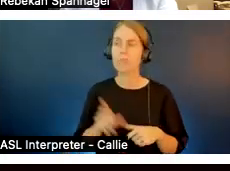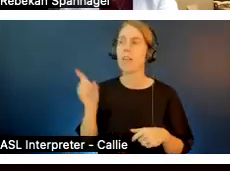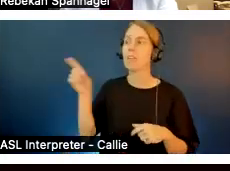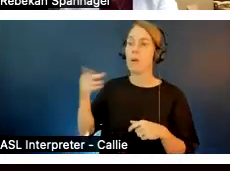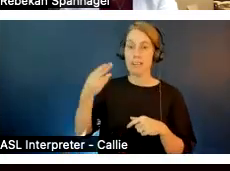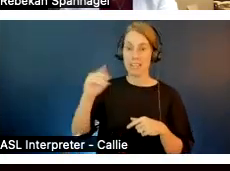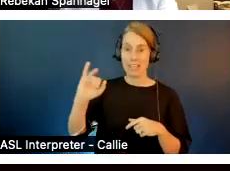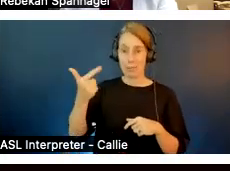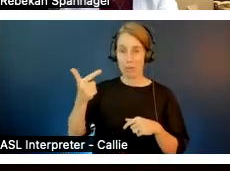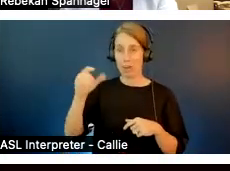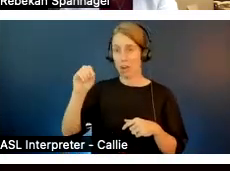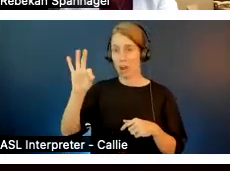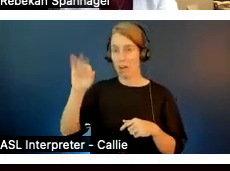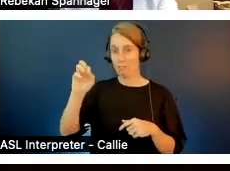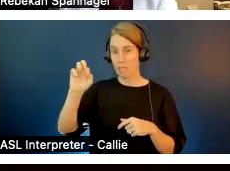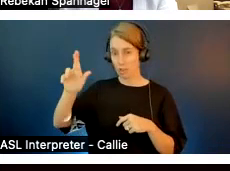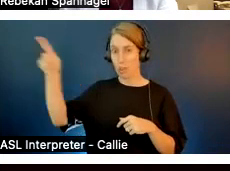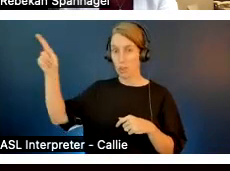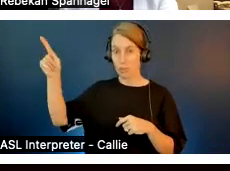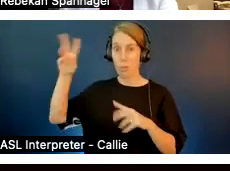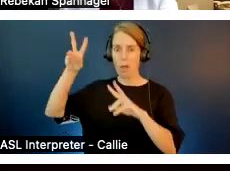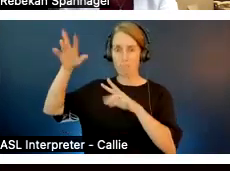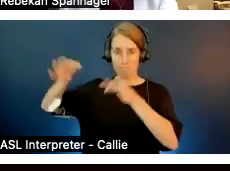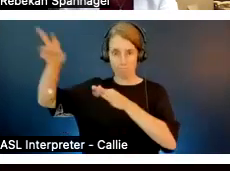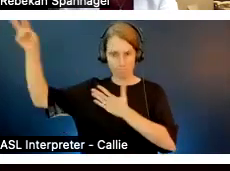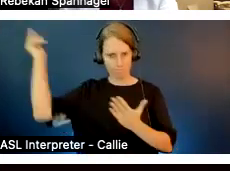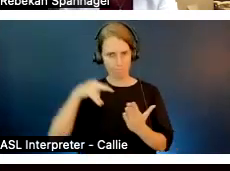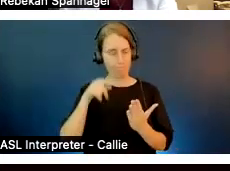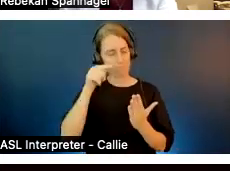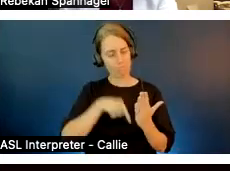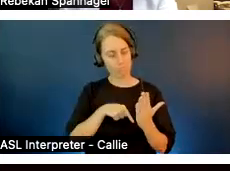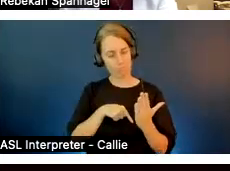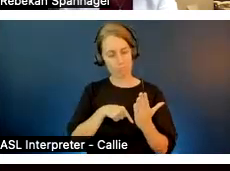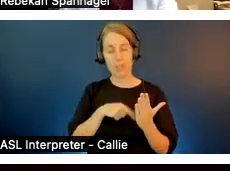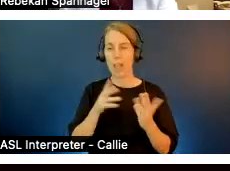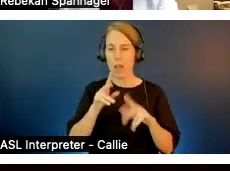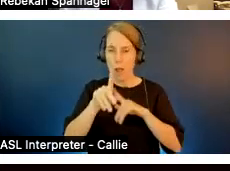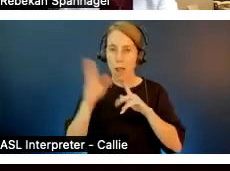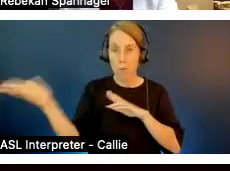to make make sure they have everything they need from you about your situation what services you